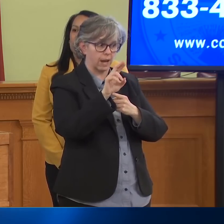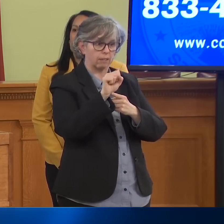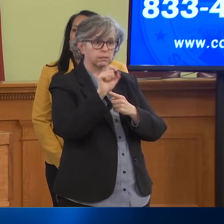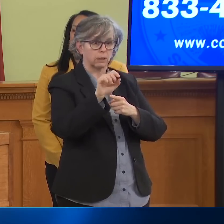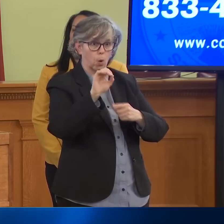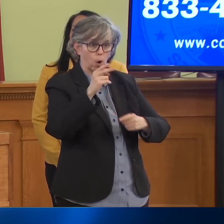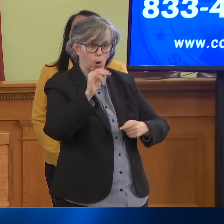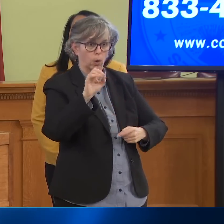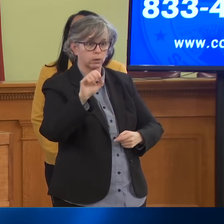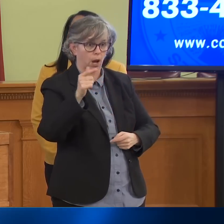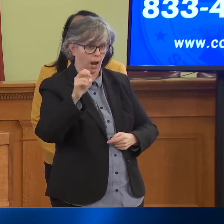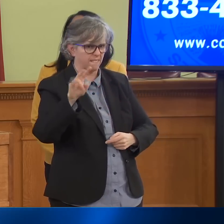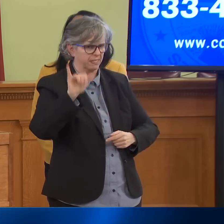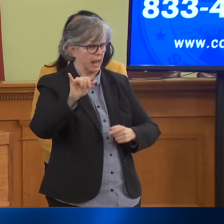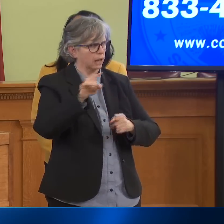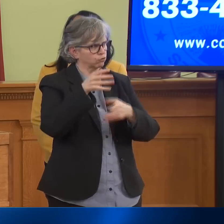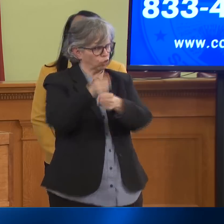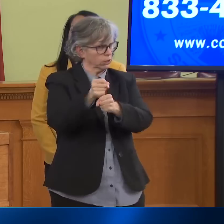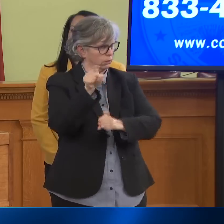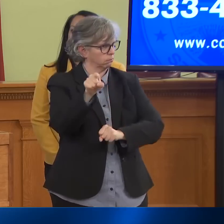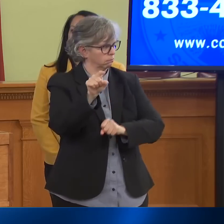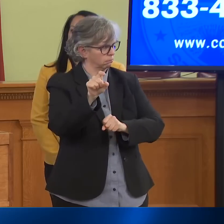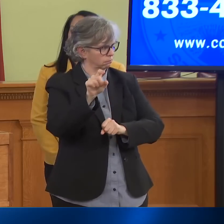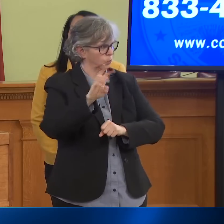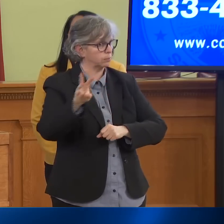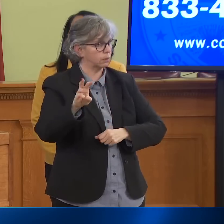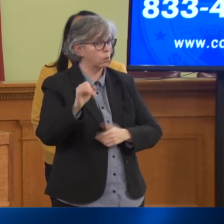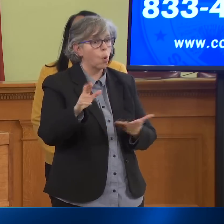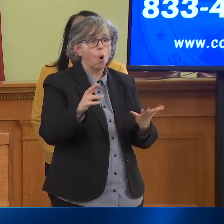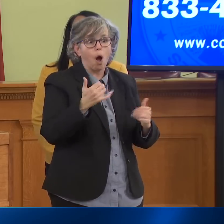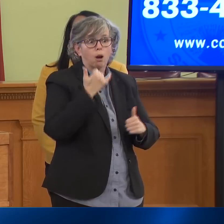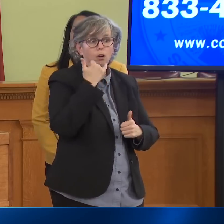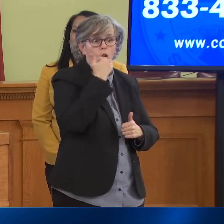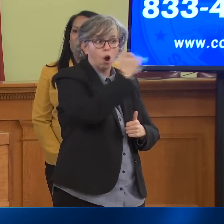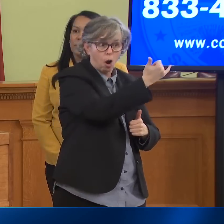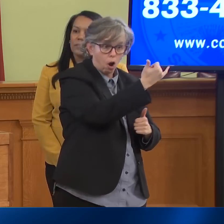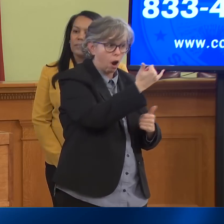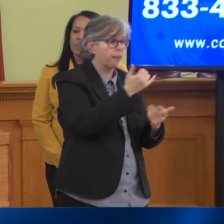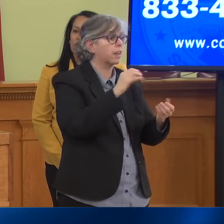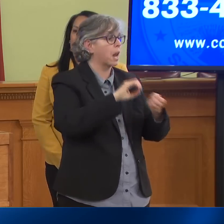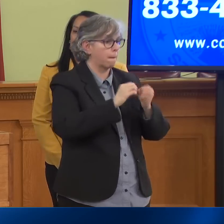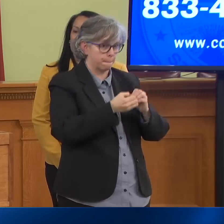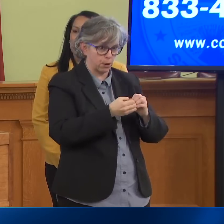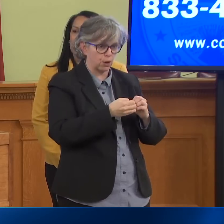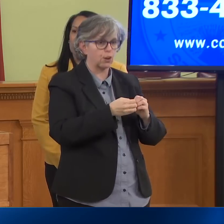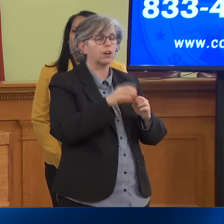YOU HAVE TO BE GOING TO THE ODH WEBSITE AT CORONAVIRUS.OHIO.GOV.